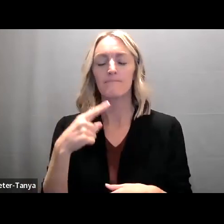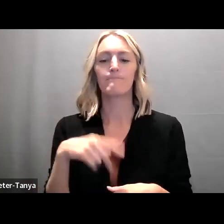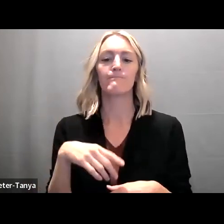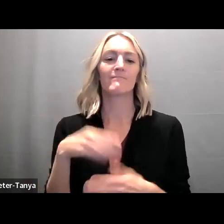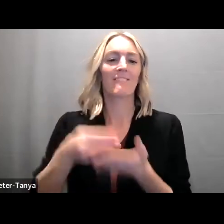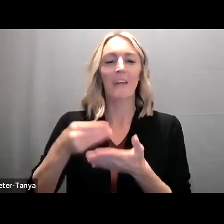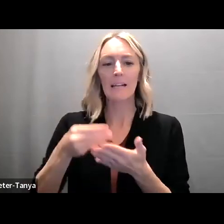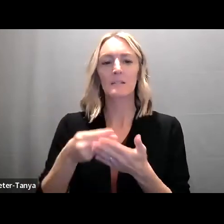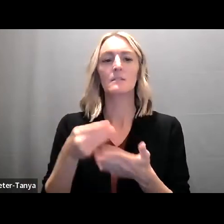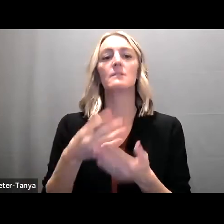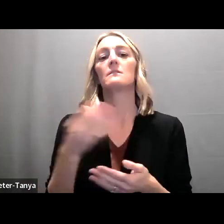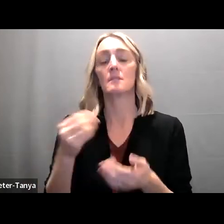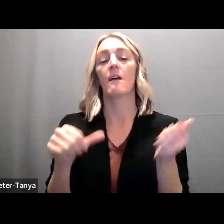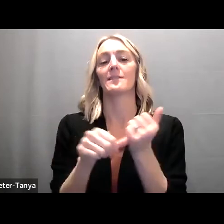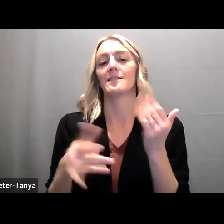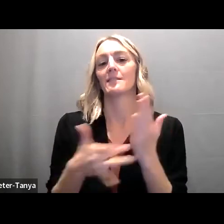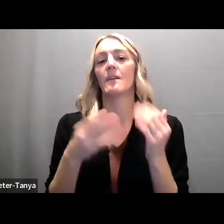as well as assistive tech in home modification.